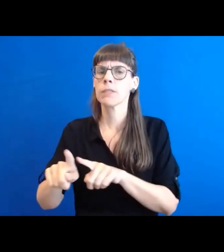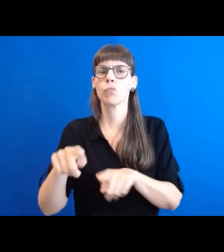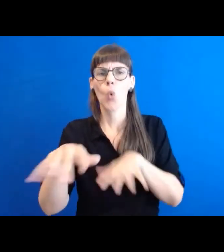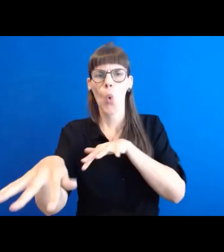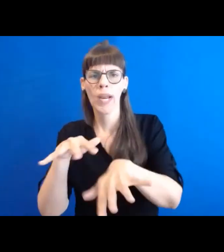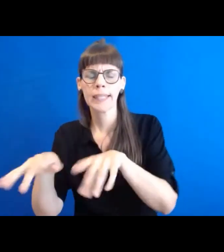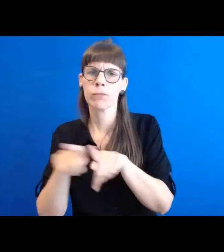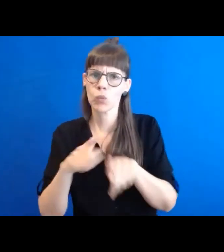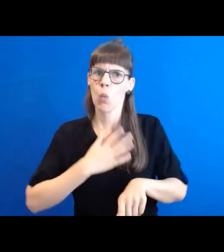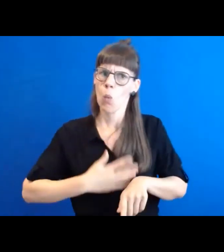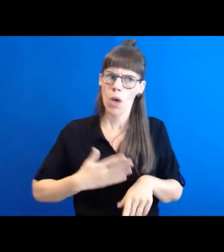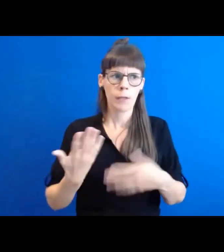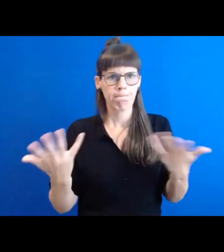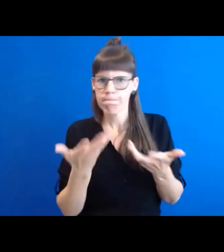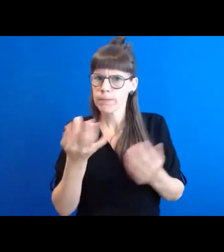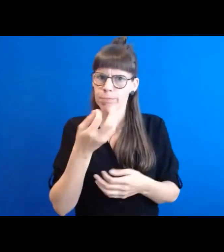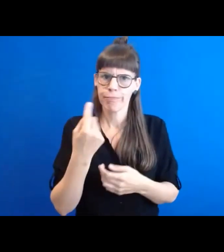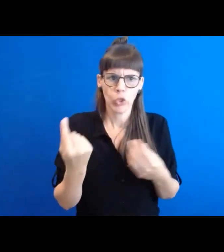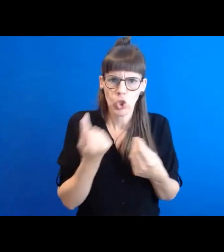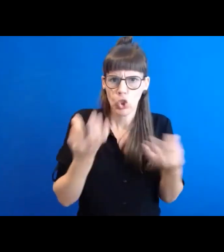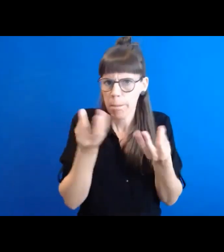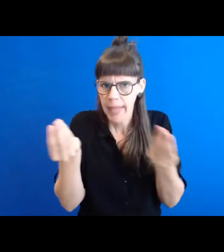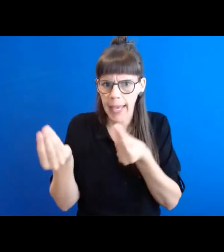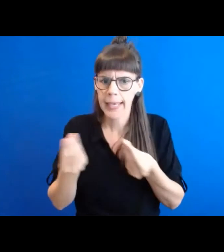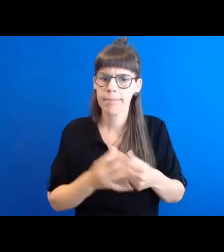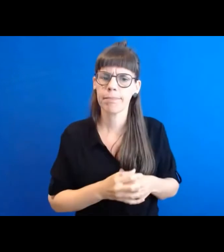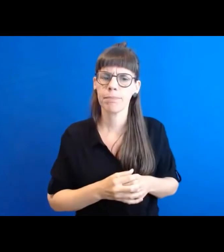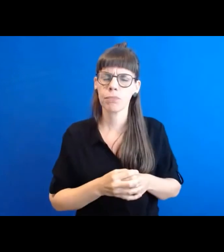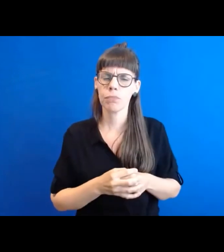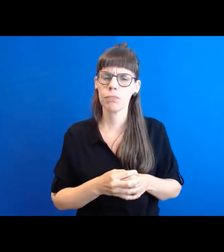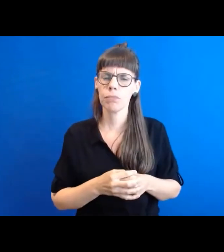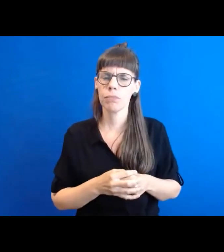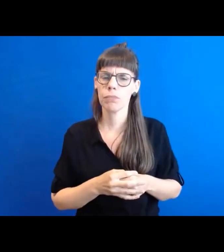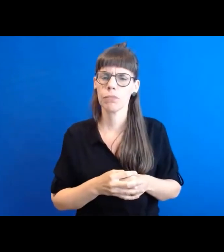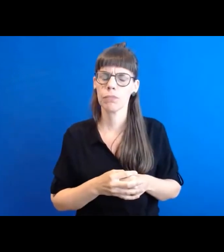in the (?) project after request also from